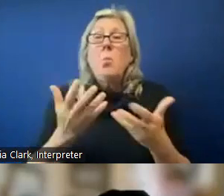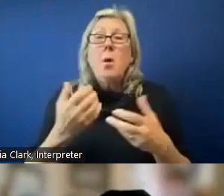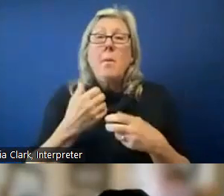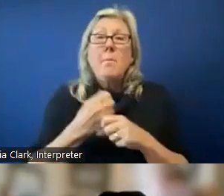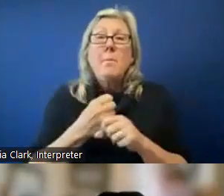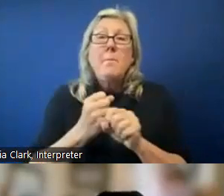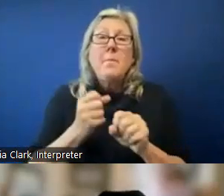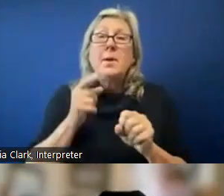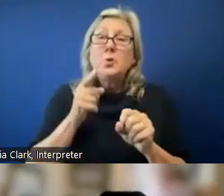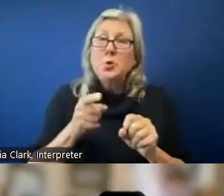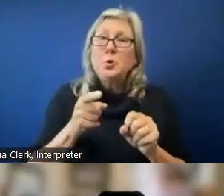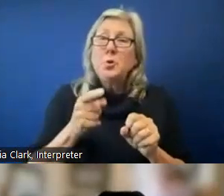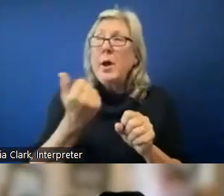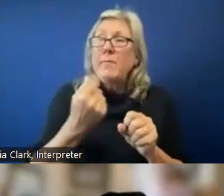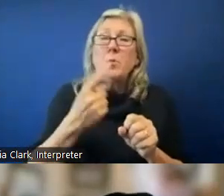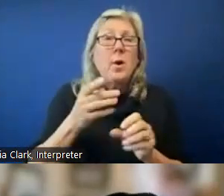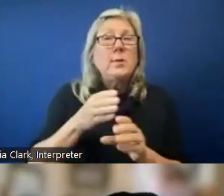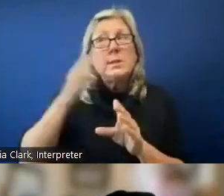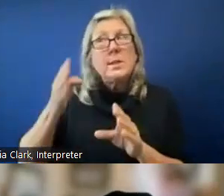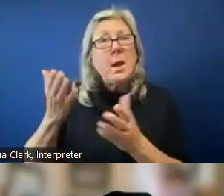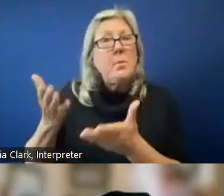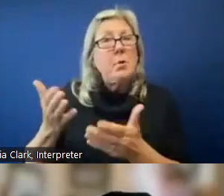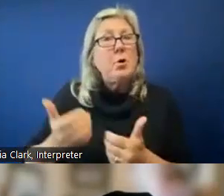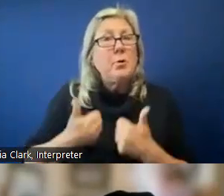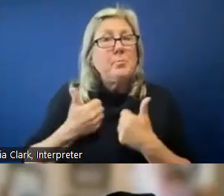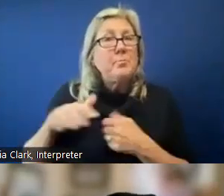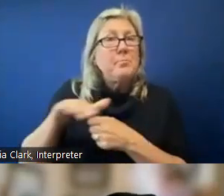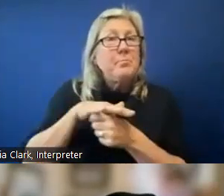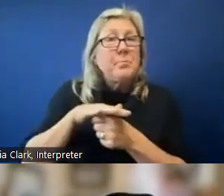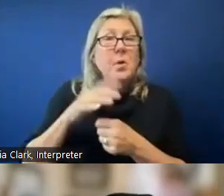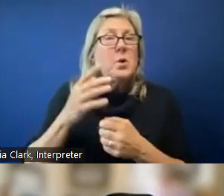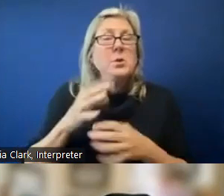neighbor and what's important to you tonight that you'd like to share or maybe reflecting